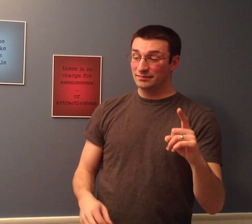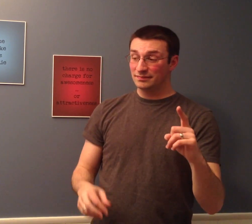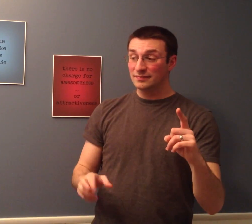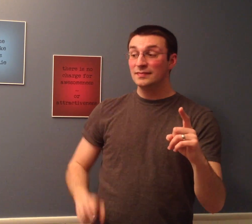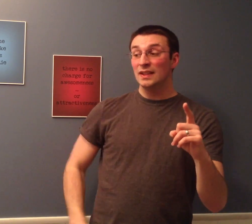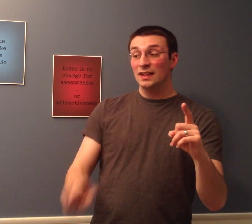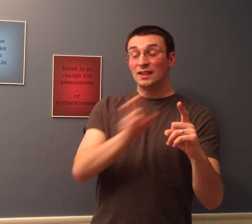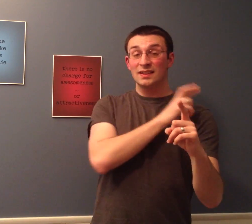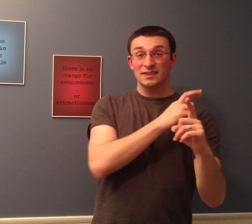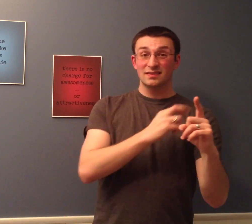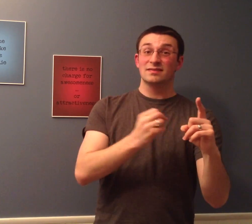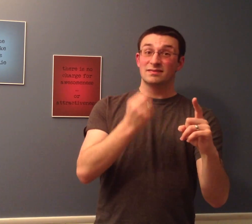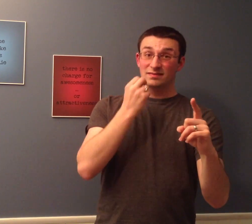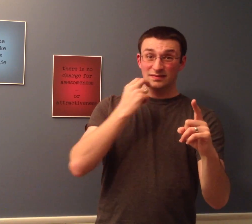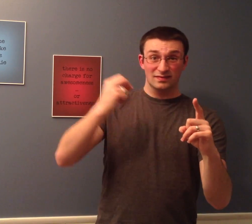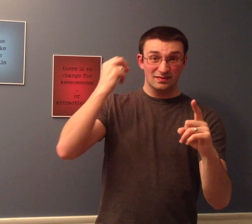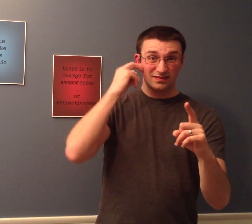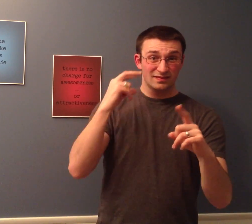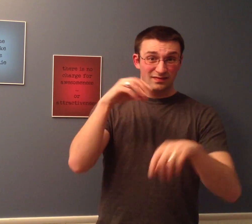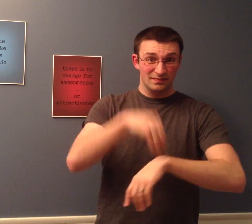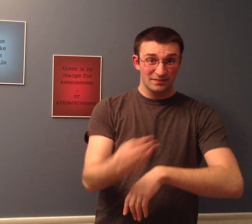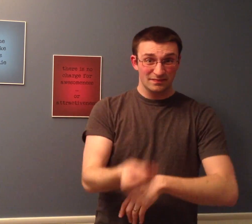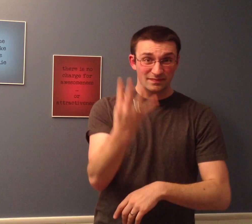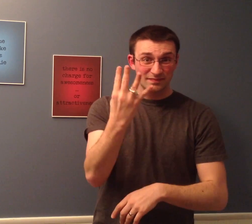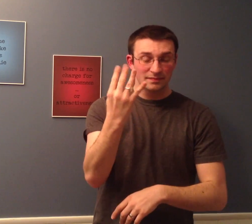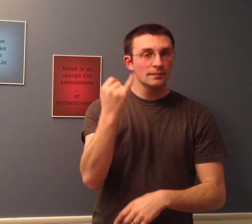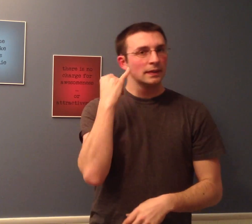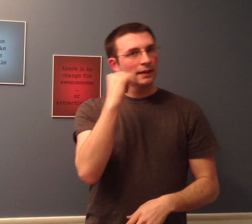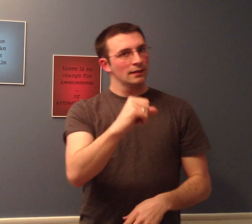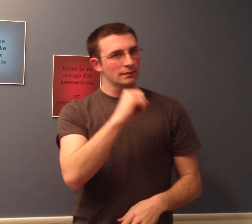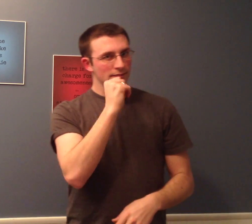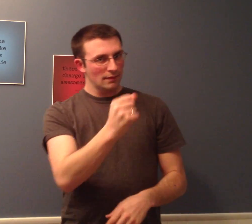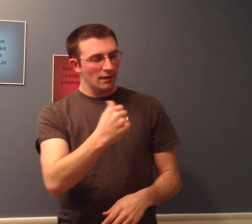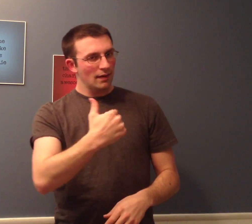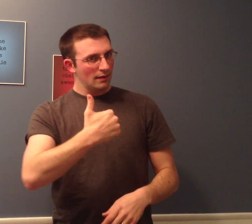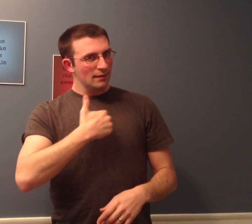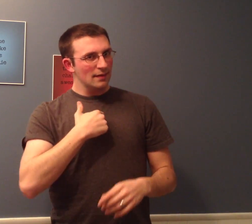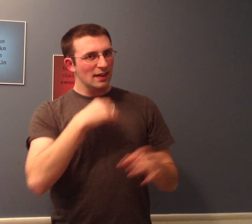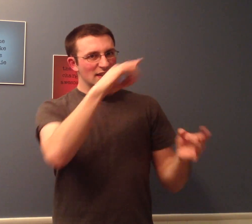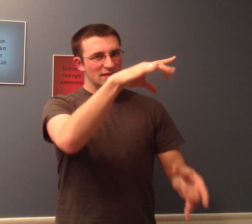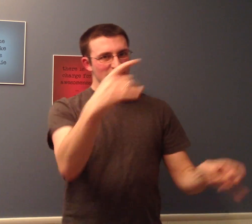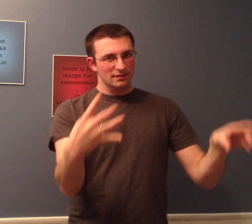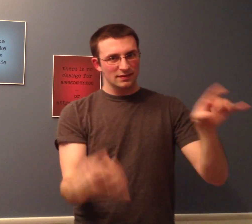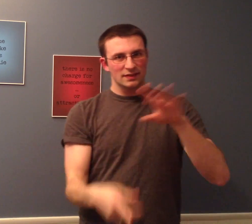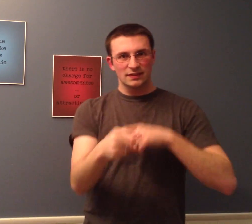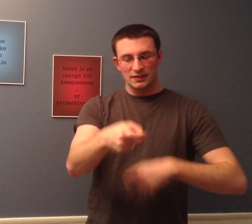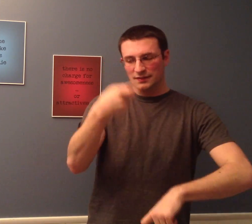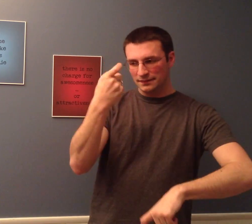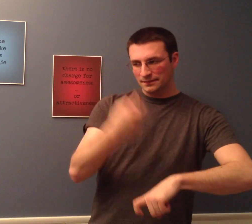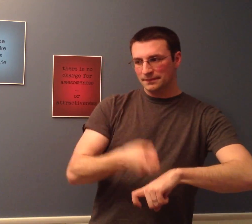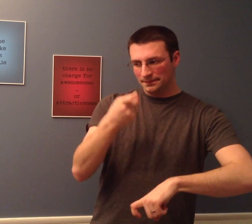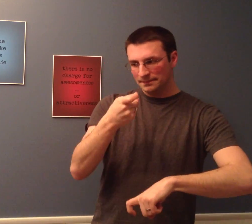"Now, Rindercella, you be sure and be home before nidmight, or I'll purn you into a tumpkin!"